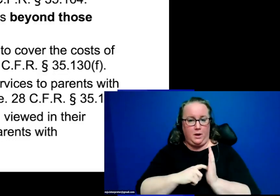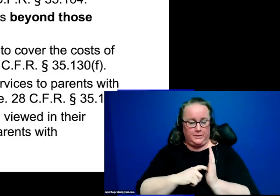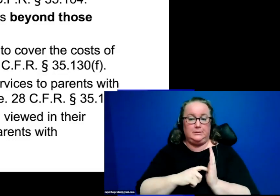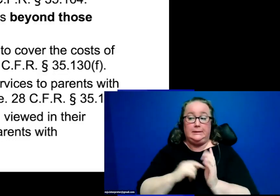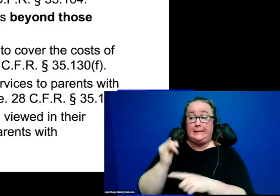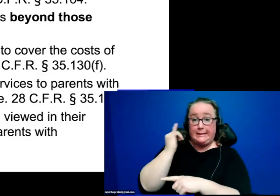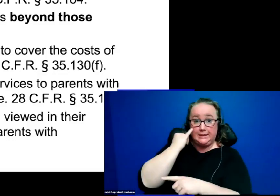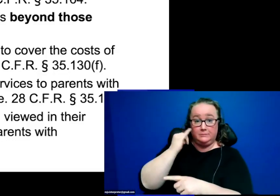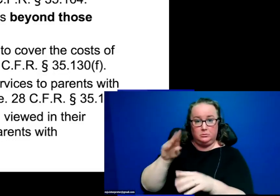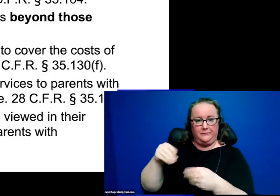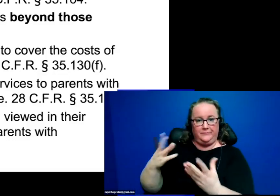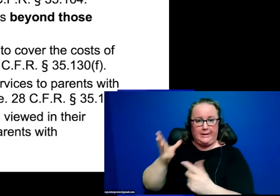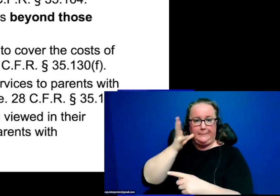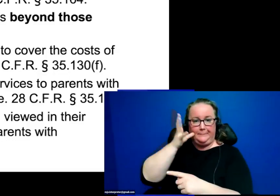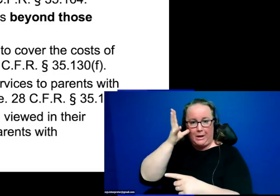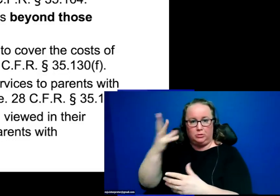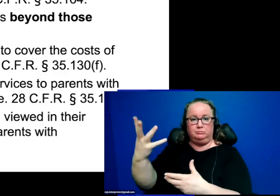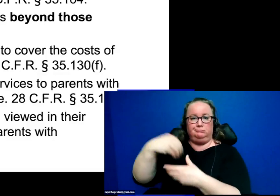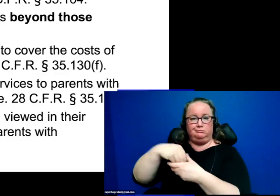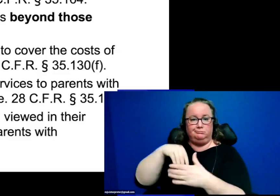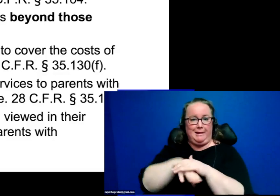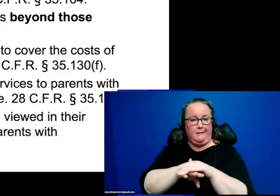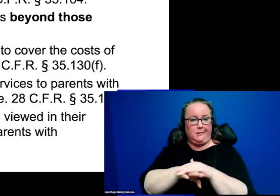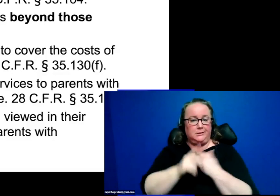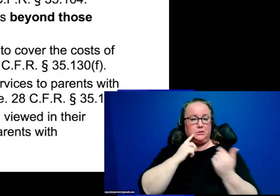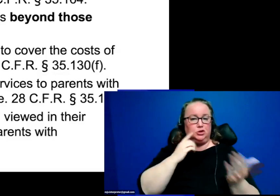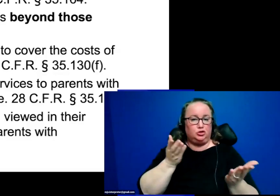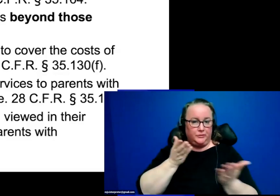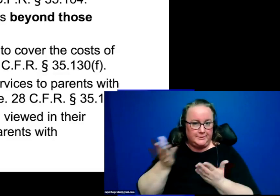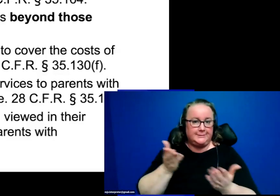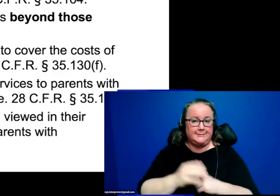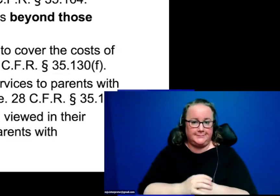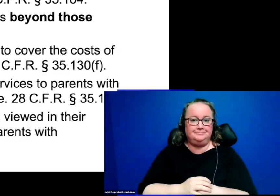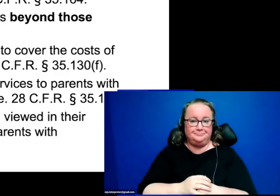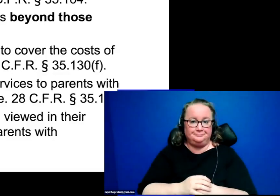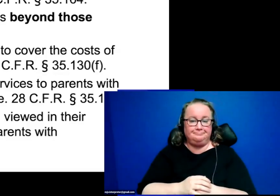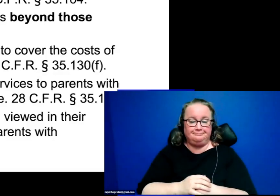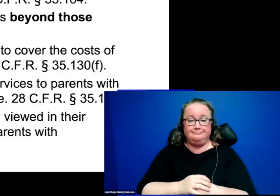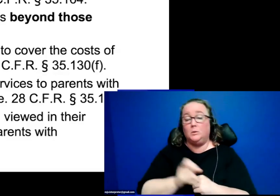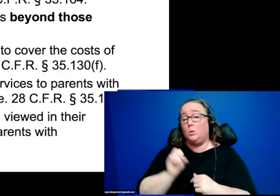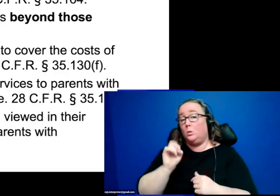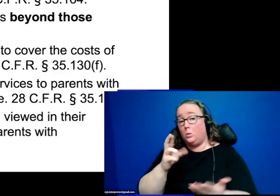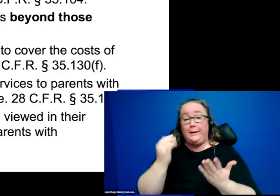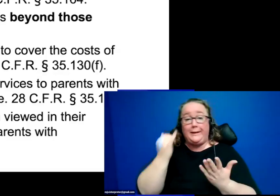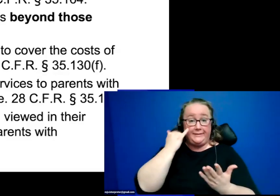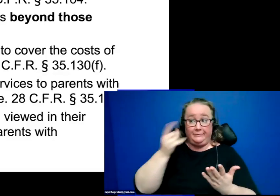ensure that a parent can access a service or benefit, whatever it may be.